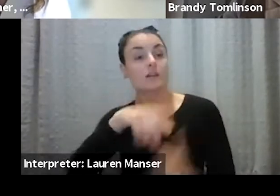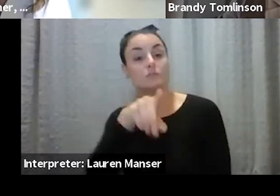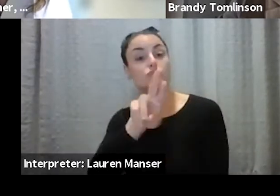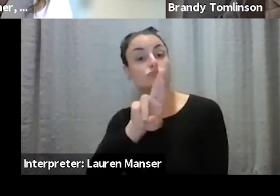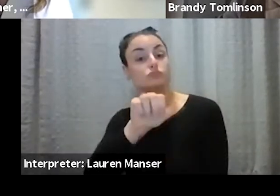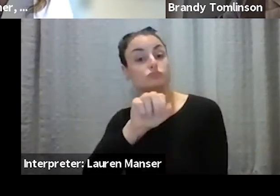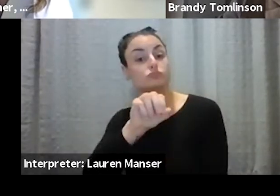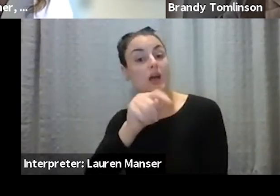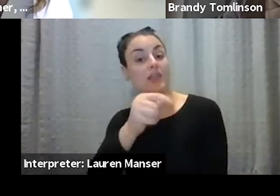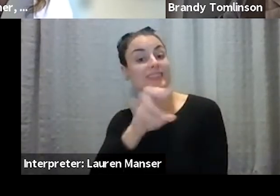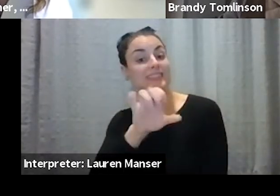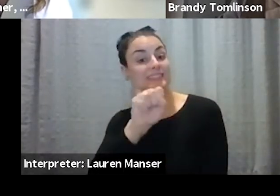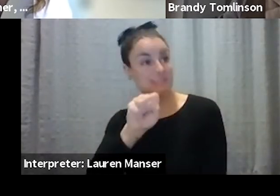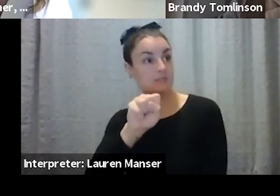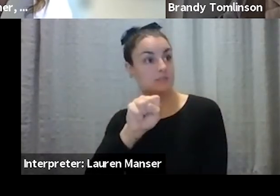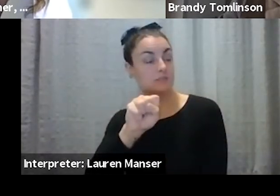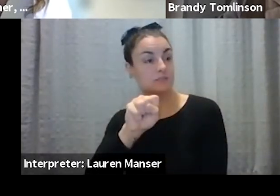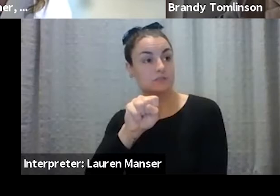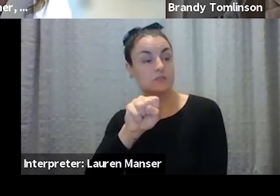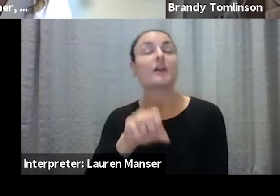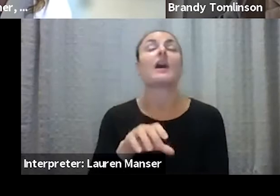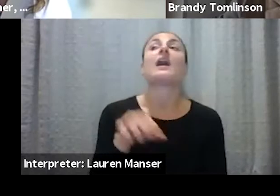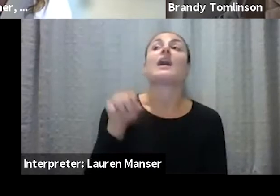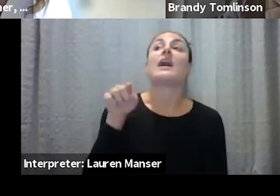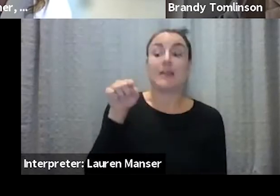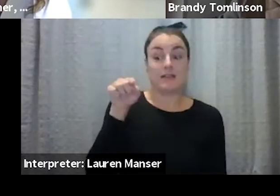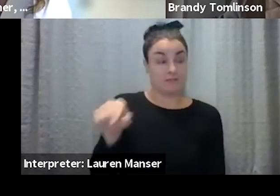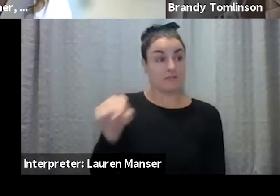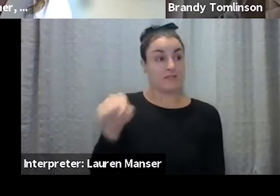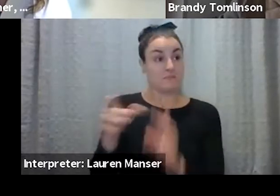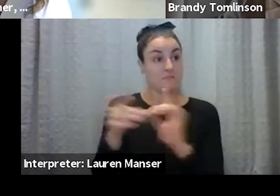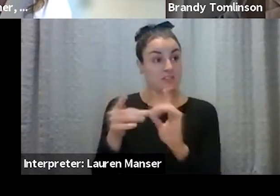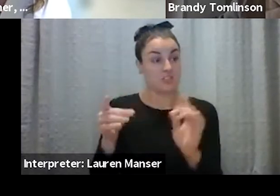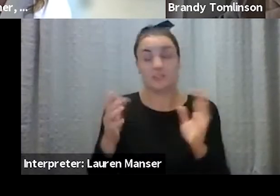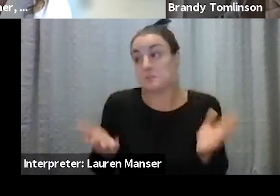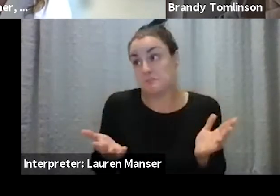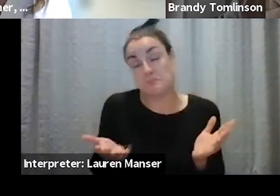And then we had John Robinson who indicated that his disability is obvious once he steps into a room.